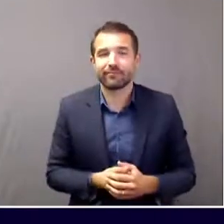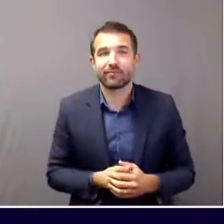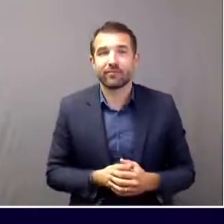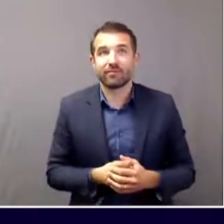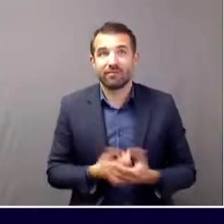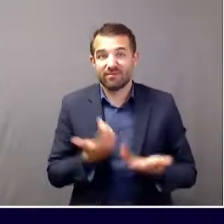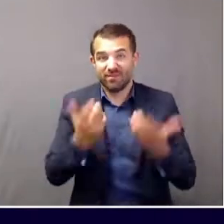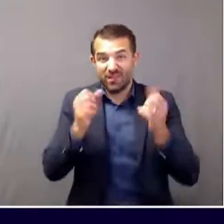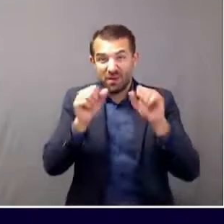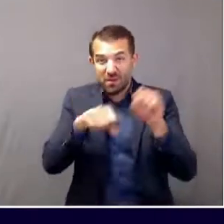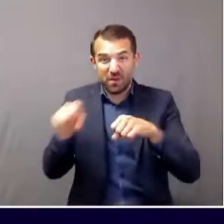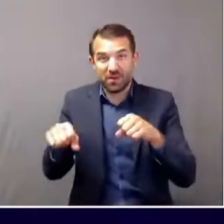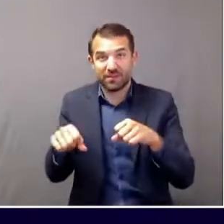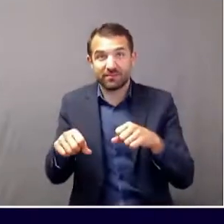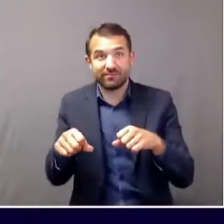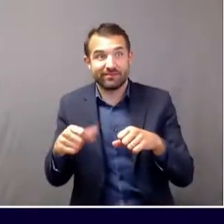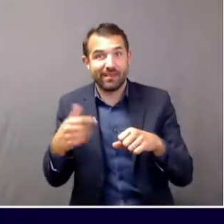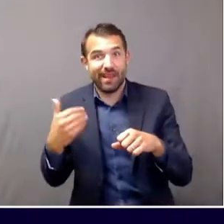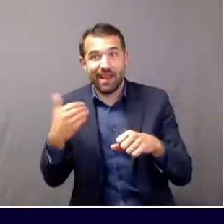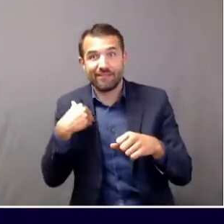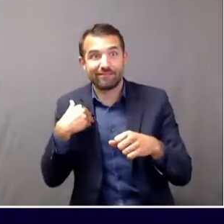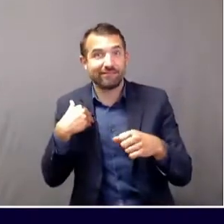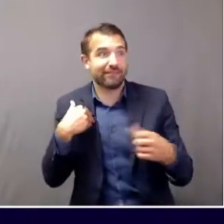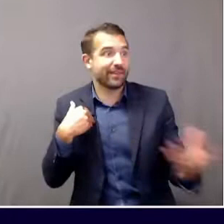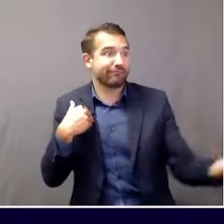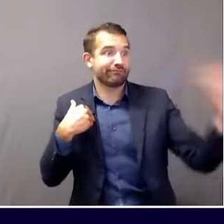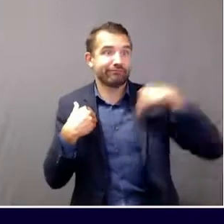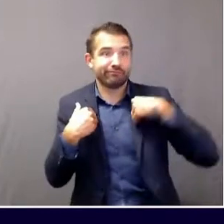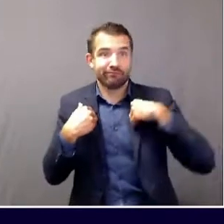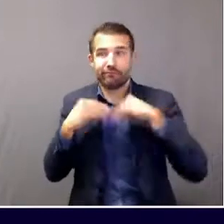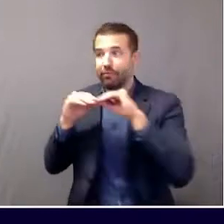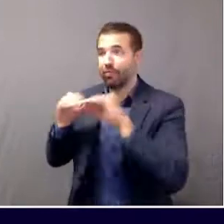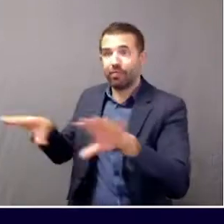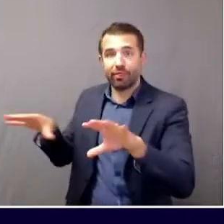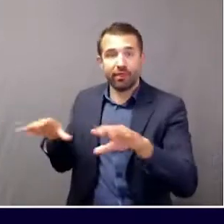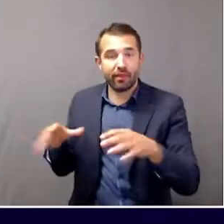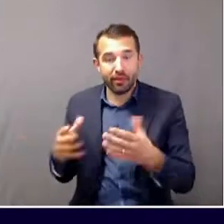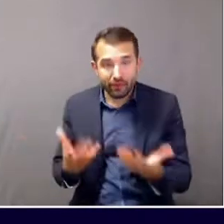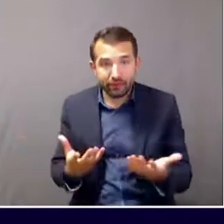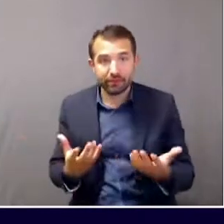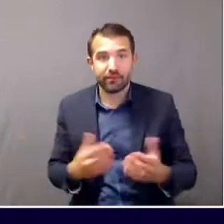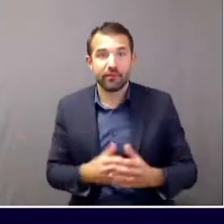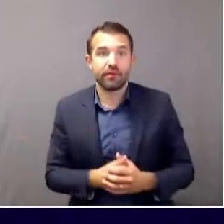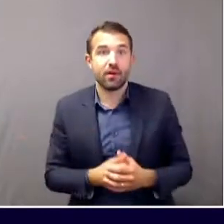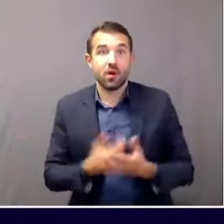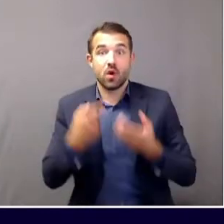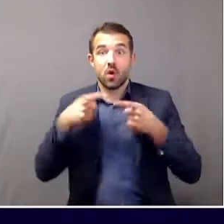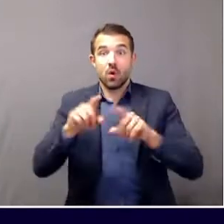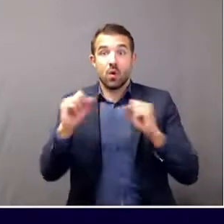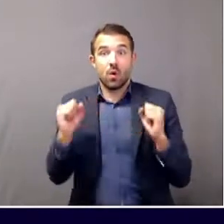so although tourism numbers as we go into the colder months